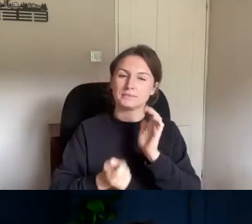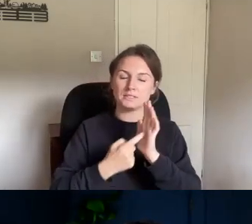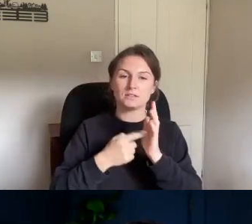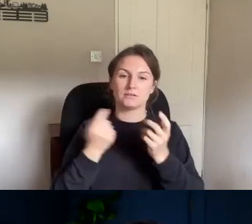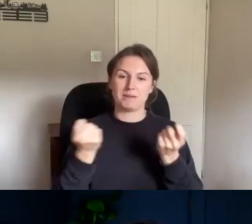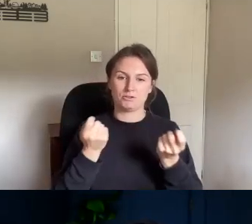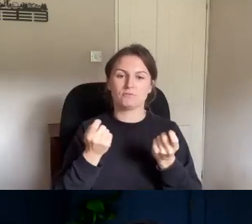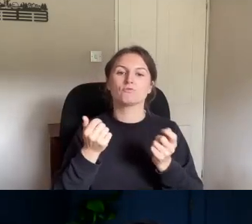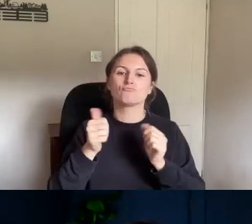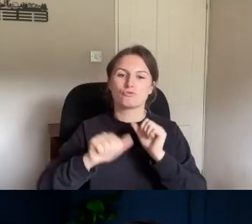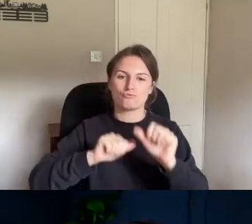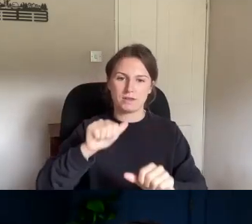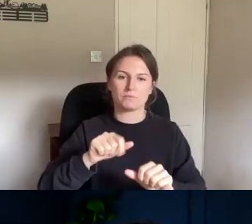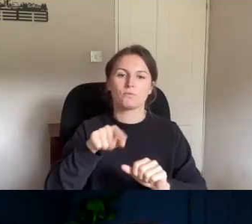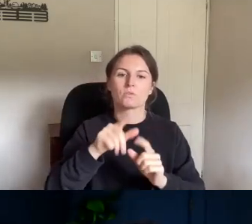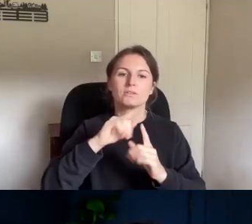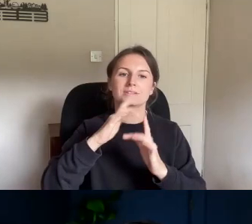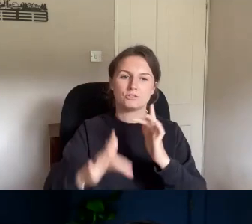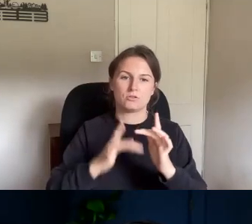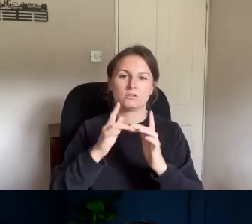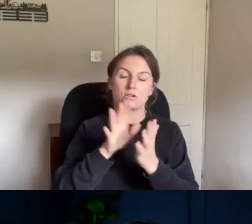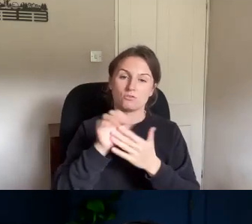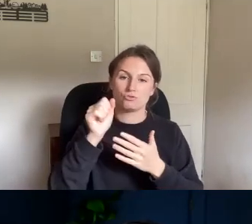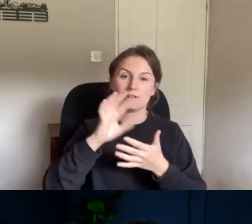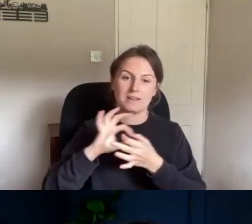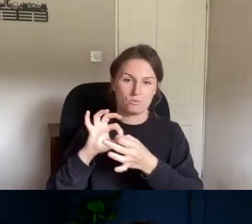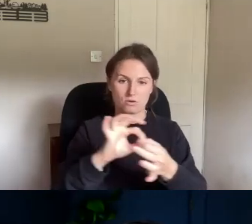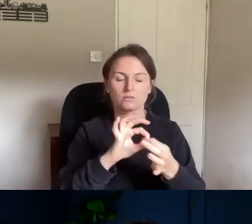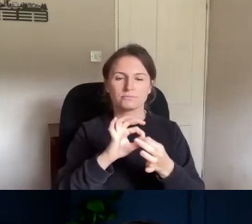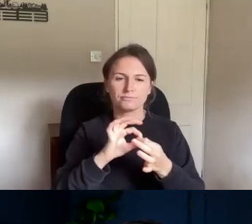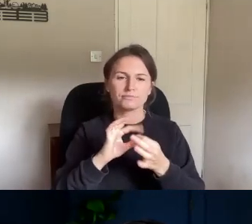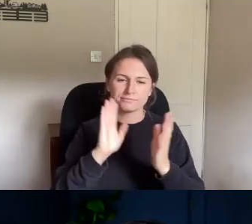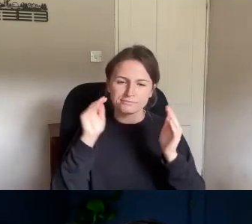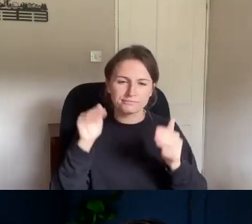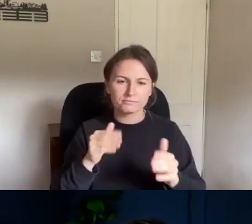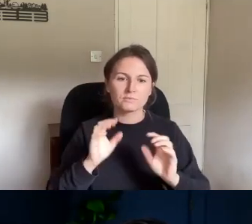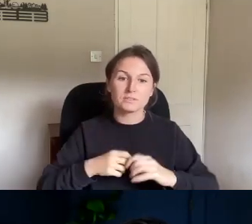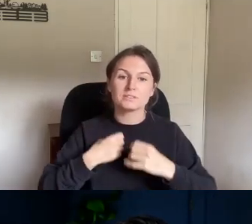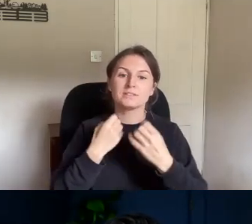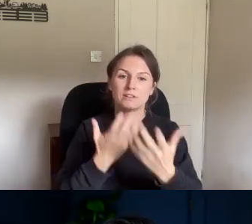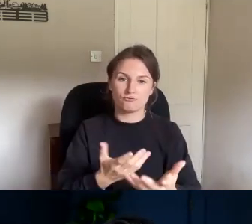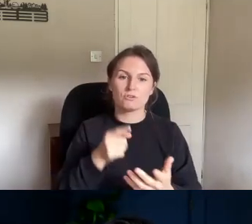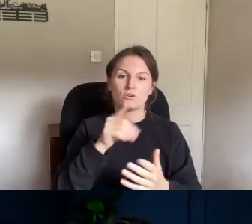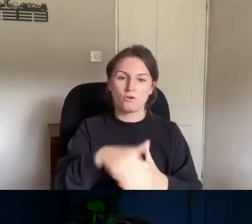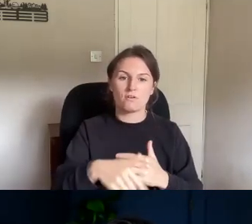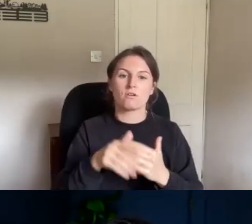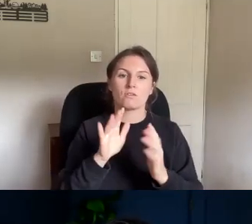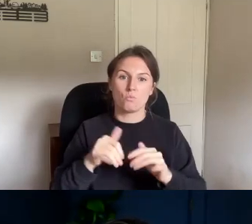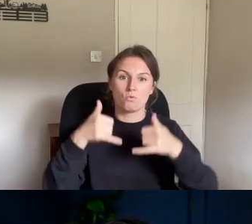for the Digital Cultural Network, and I've been involved in the development and the delivery of the Digital Cultural Awards since it began.